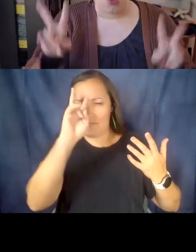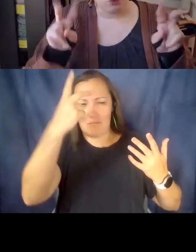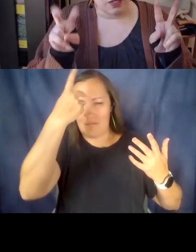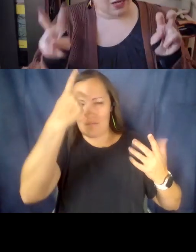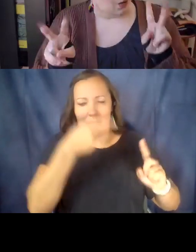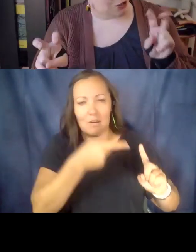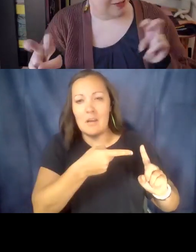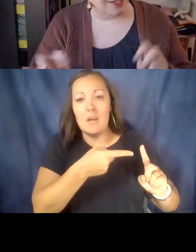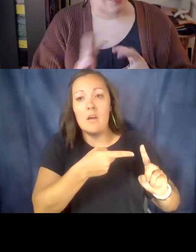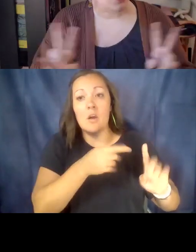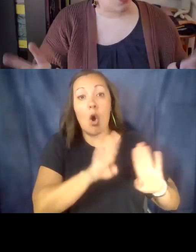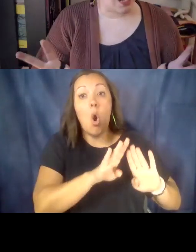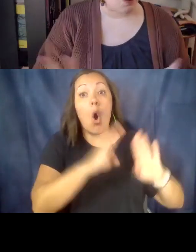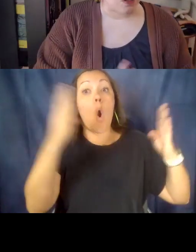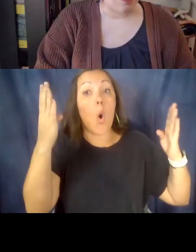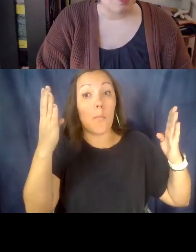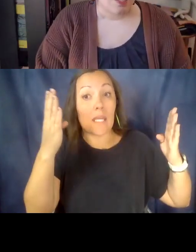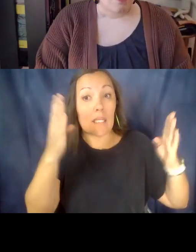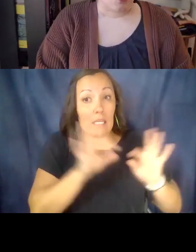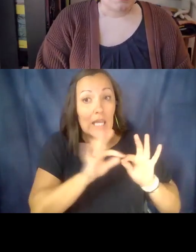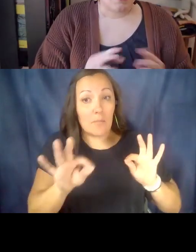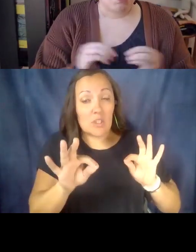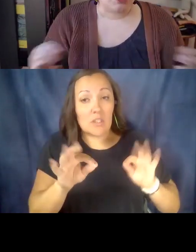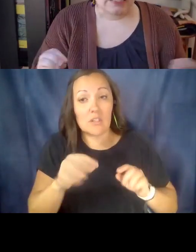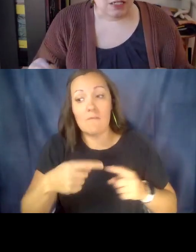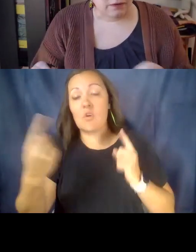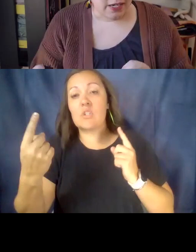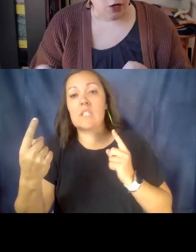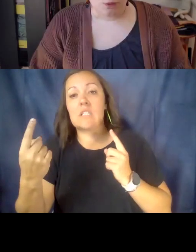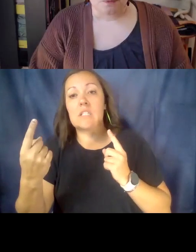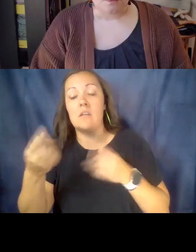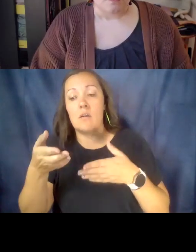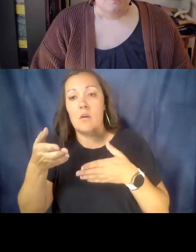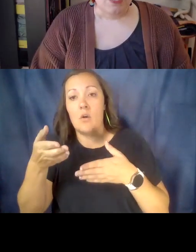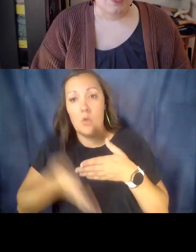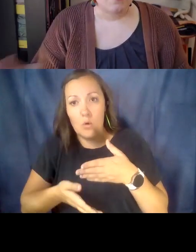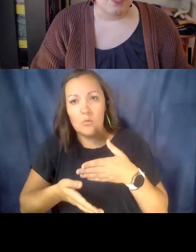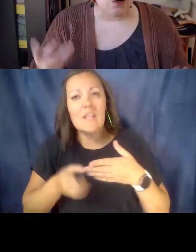open captions instead of closed captions that are basically burned into the video. And it's a video